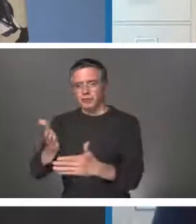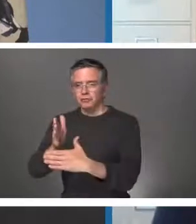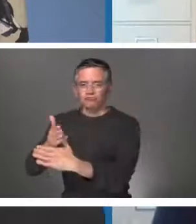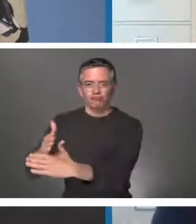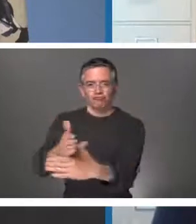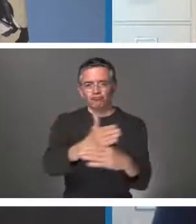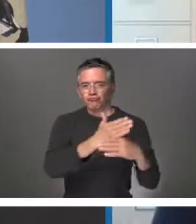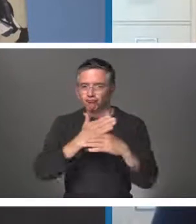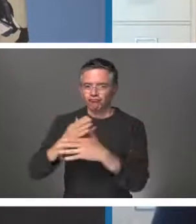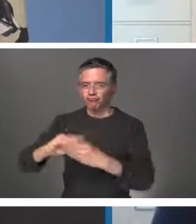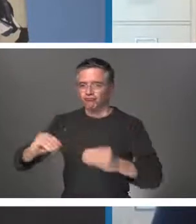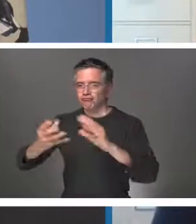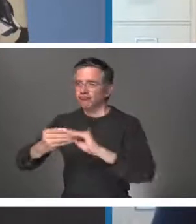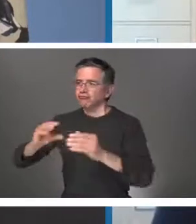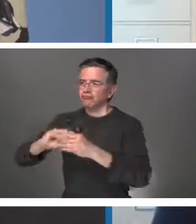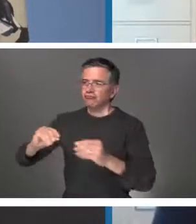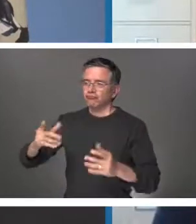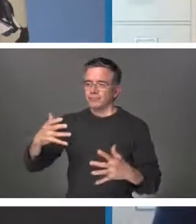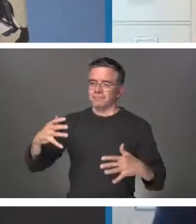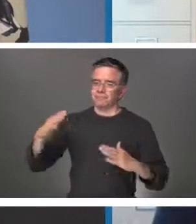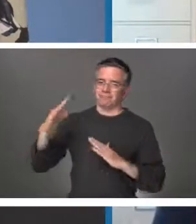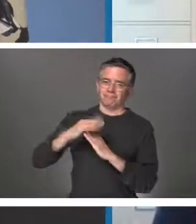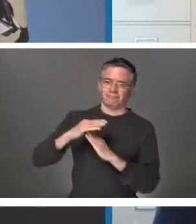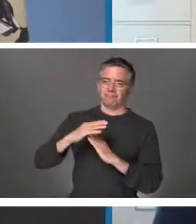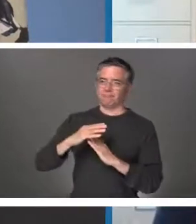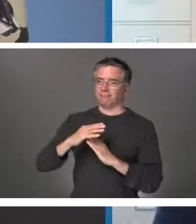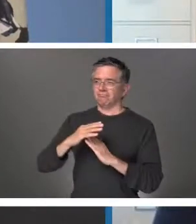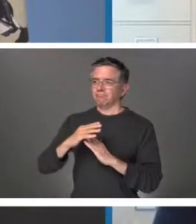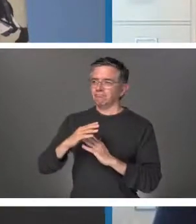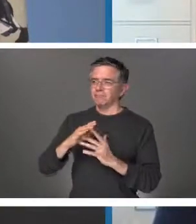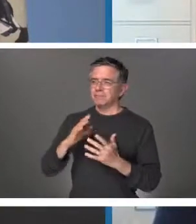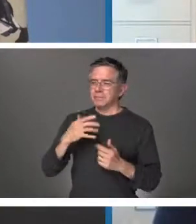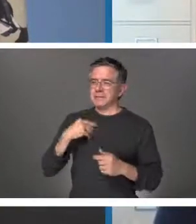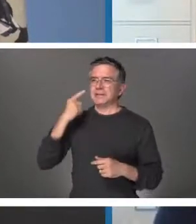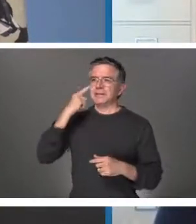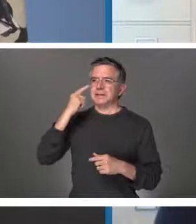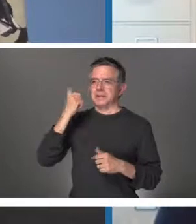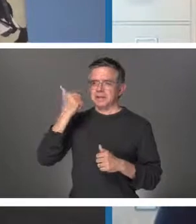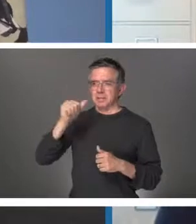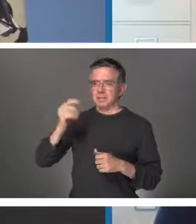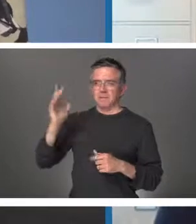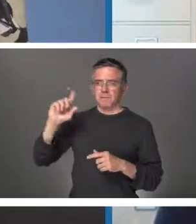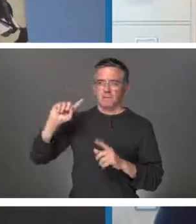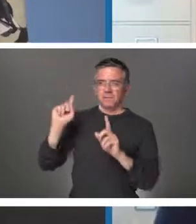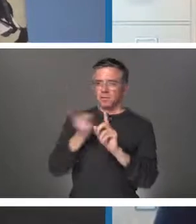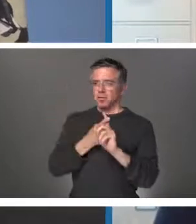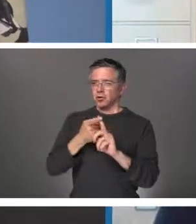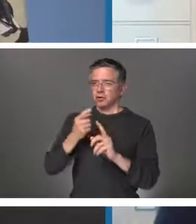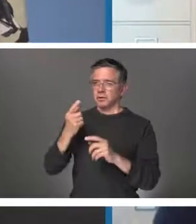that we were getting calls out to clients and clients were accepting back in January, and IPs were accepting back in January,